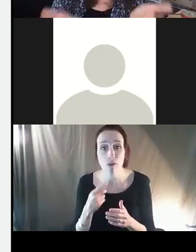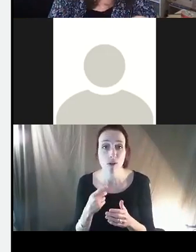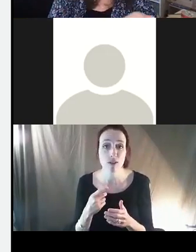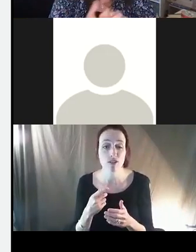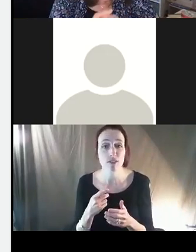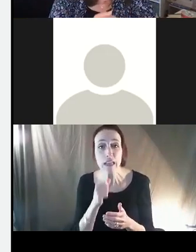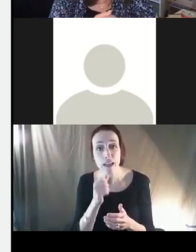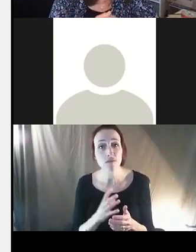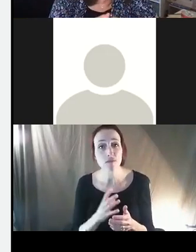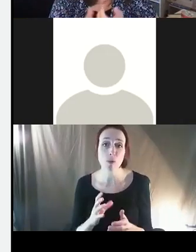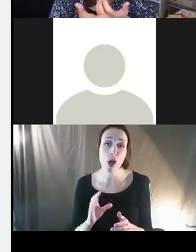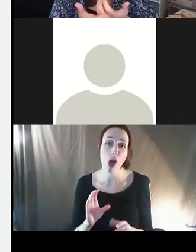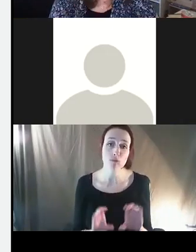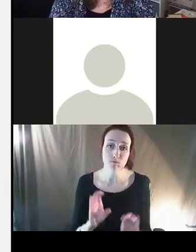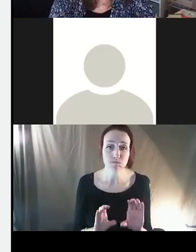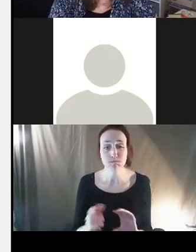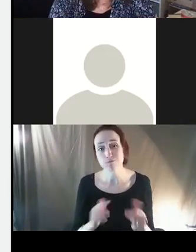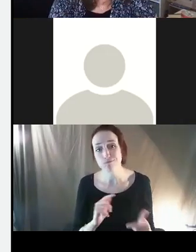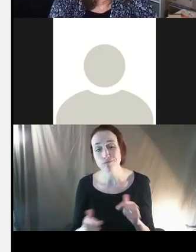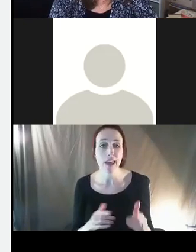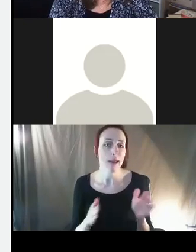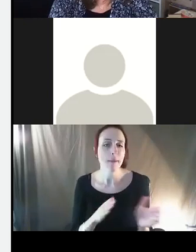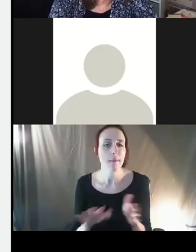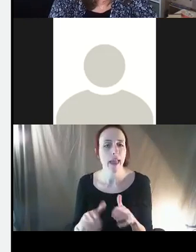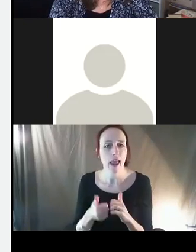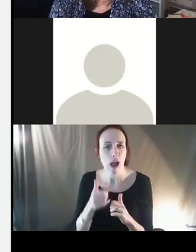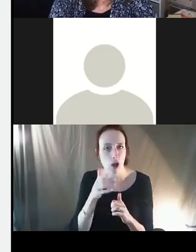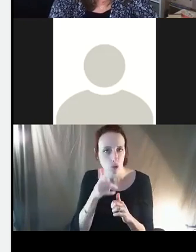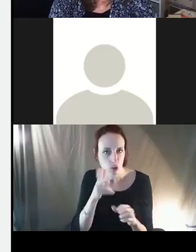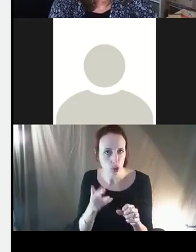Plan how you are going to use it, and then communicate that clearly to everyone prior to the